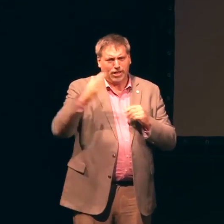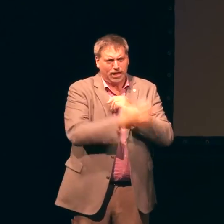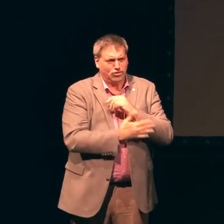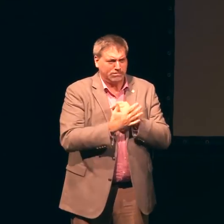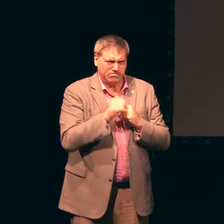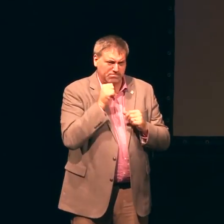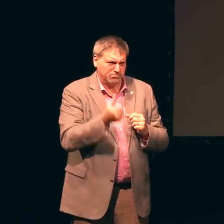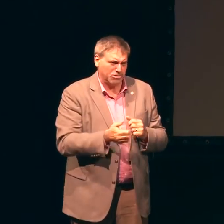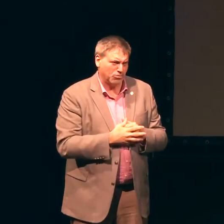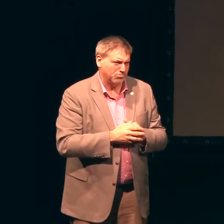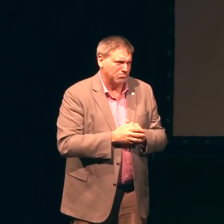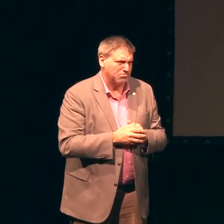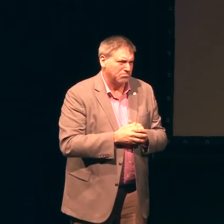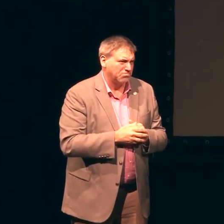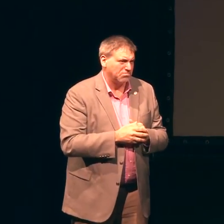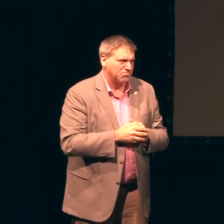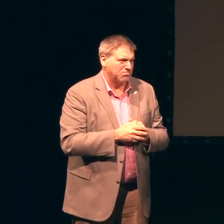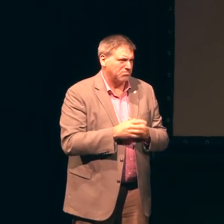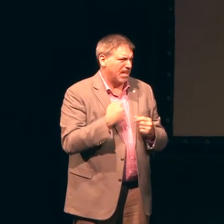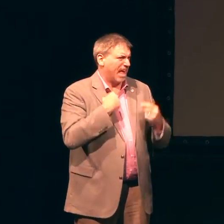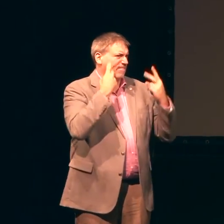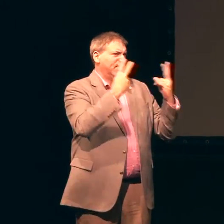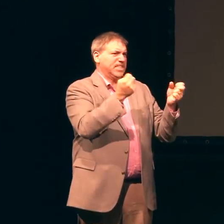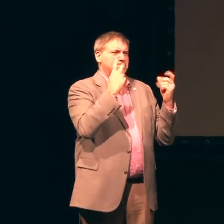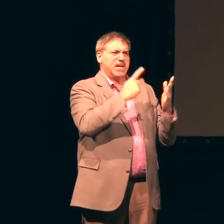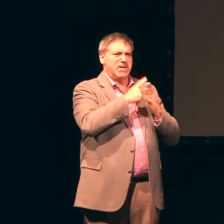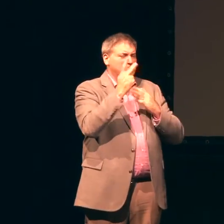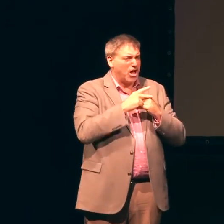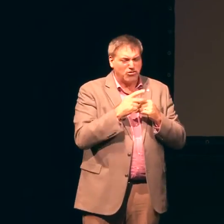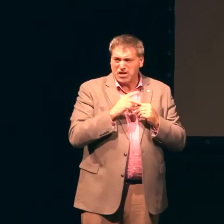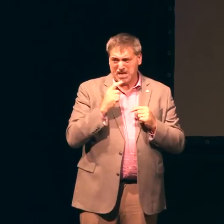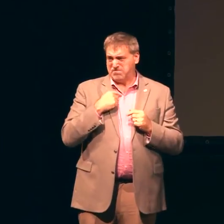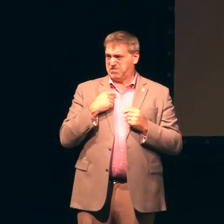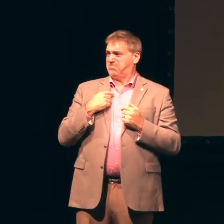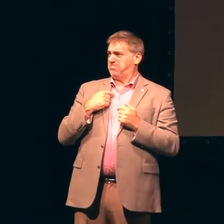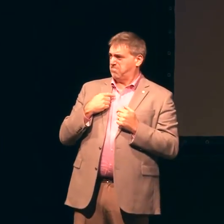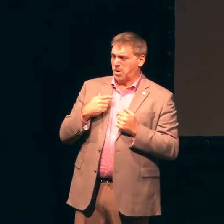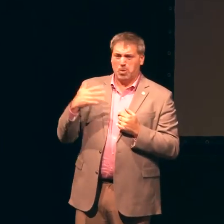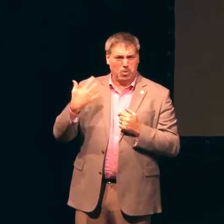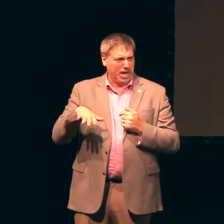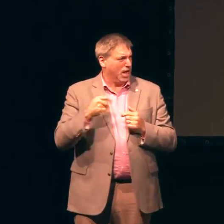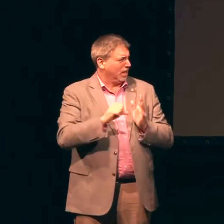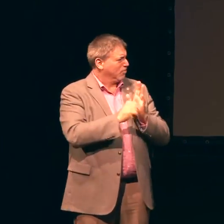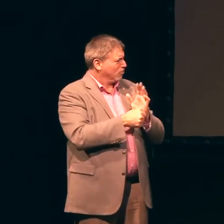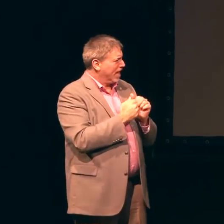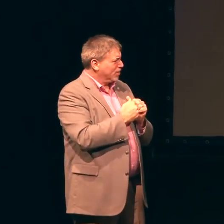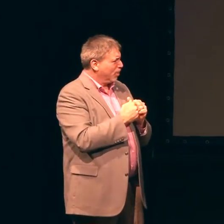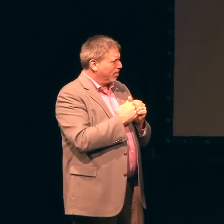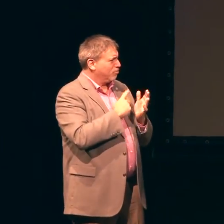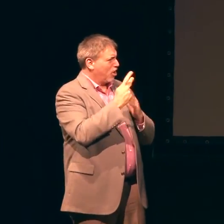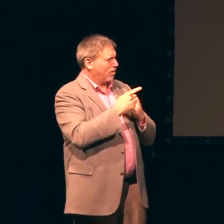don't find that in many places around the country. I visited many programs and I am